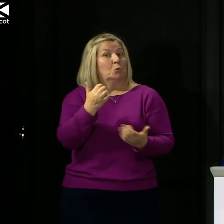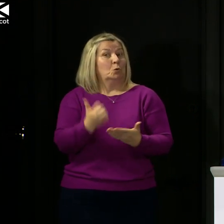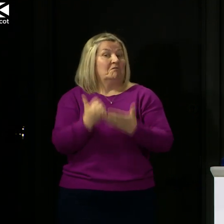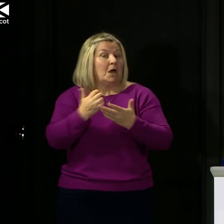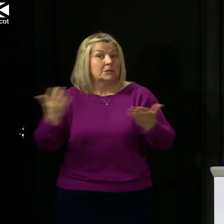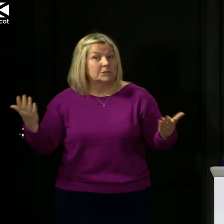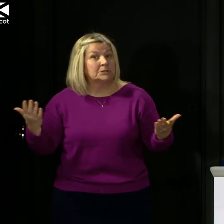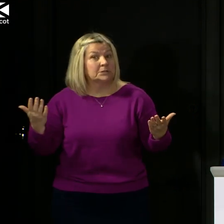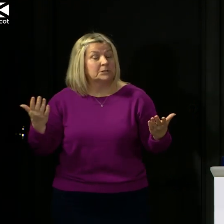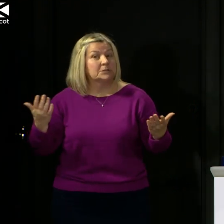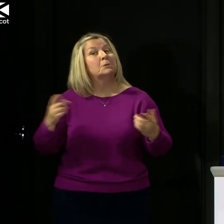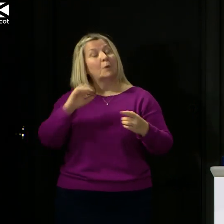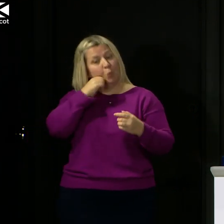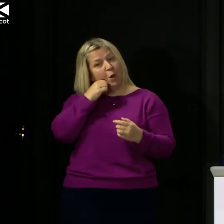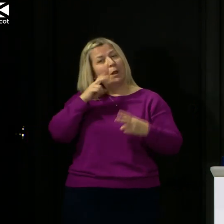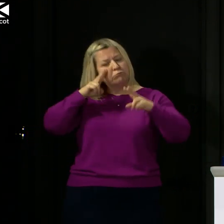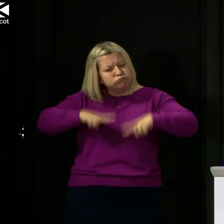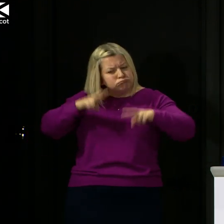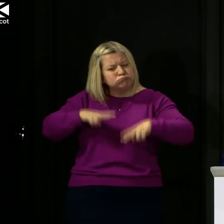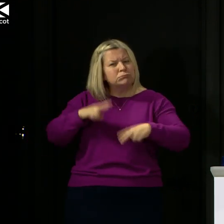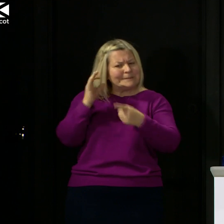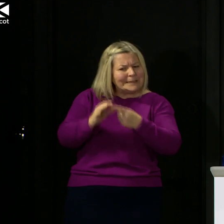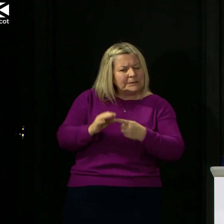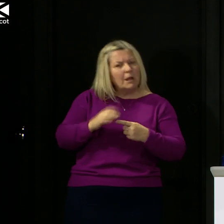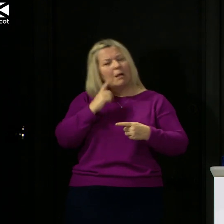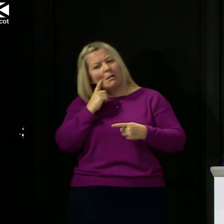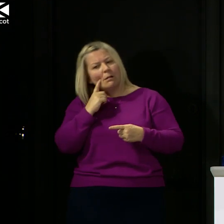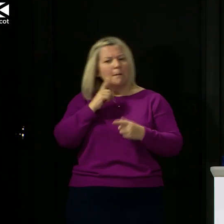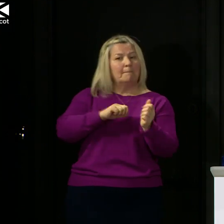have to look at it I think a bit more closely before we can come to a definitive decision